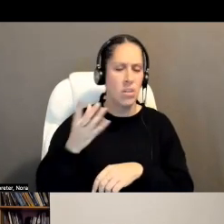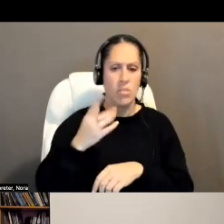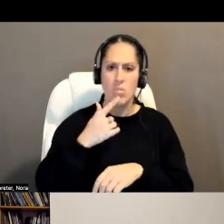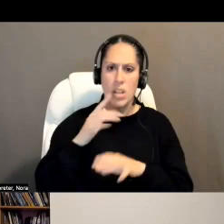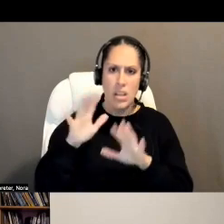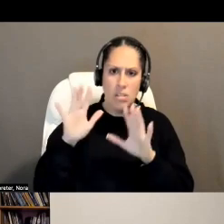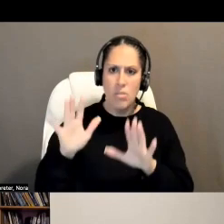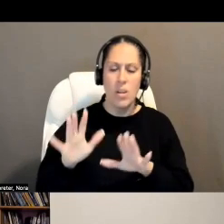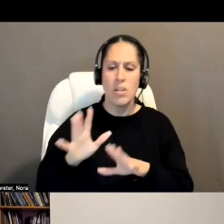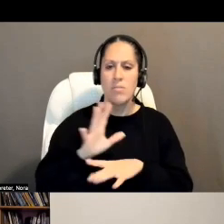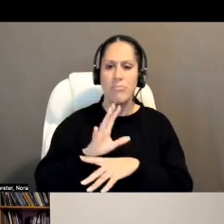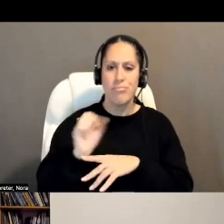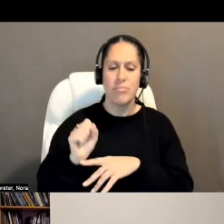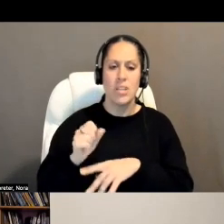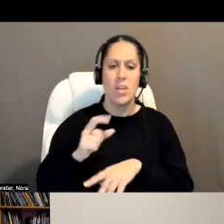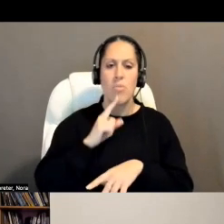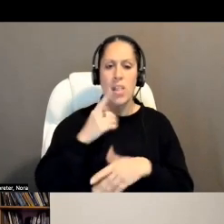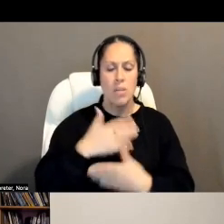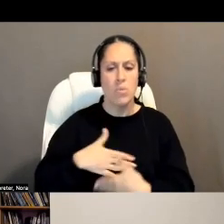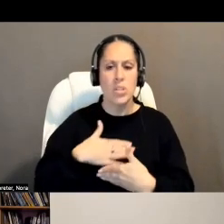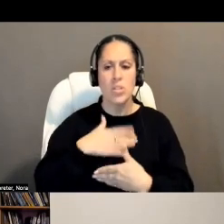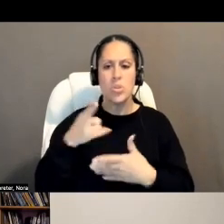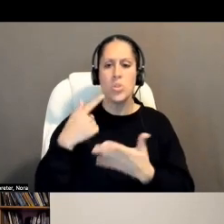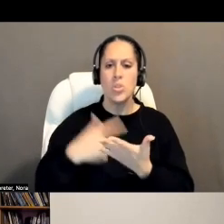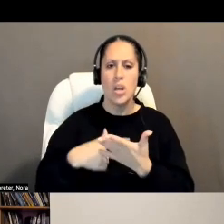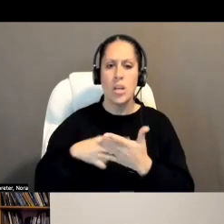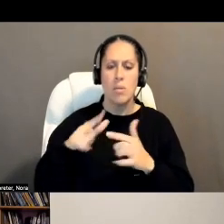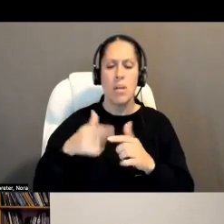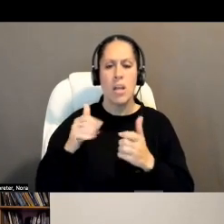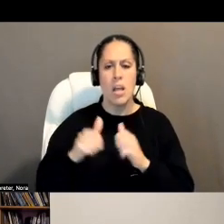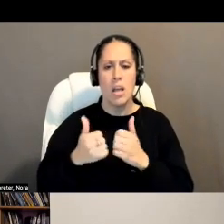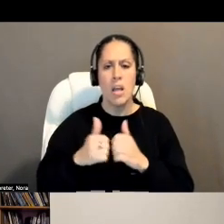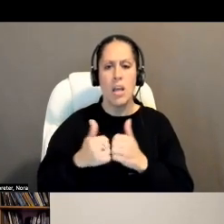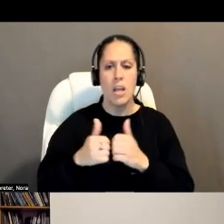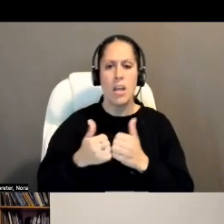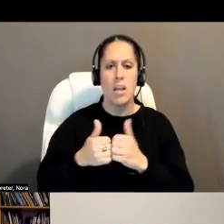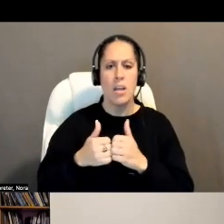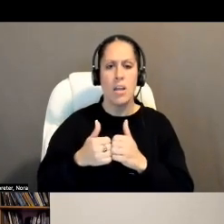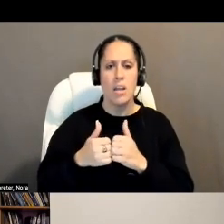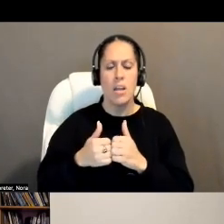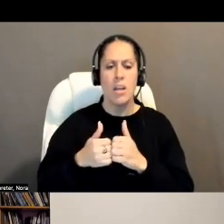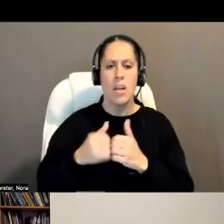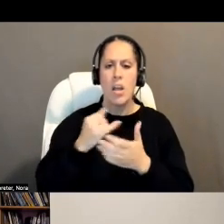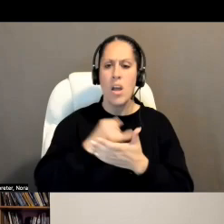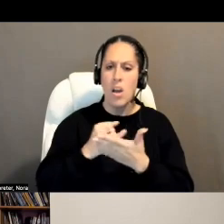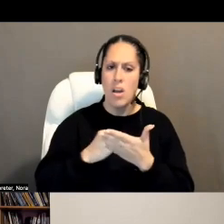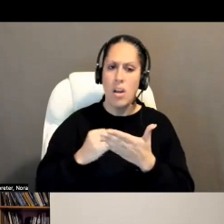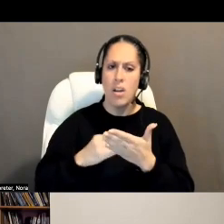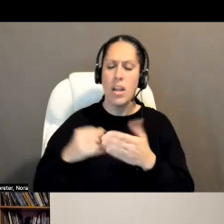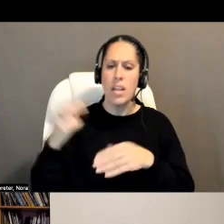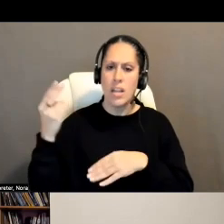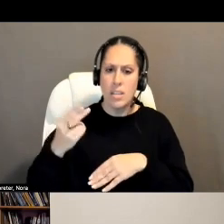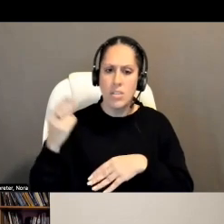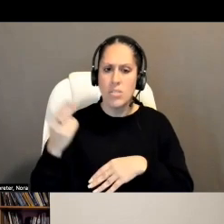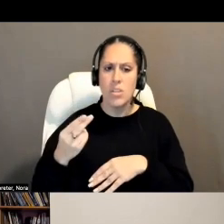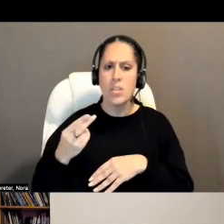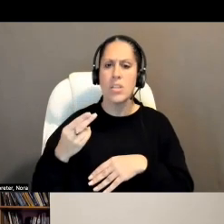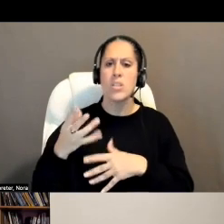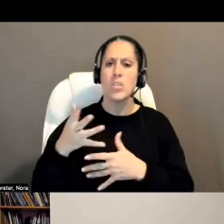And I really appreciate your talking about how art, and history, and social changes, and